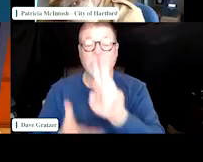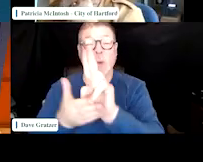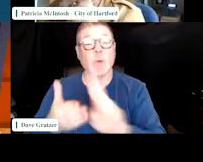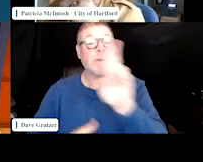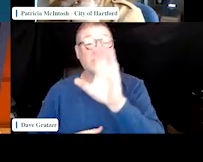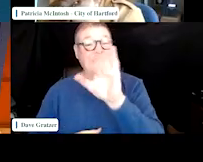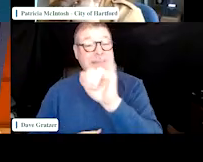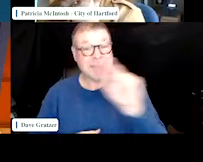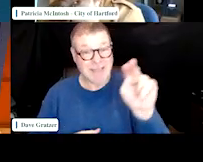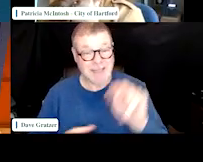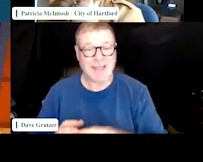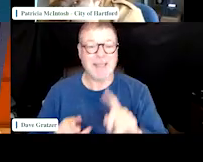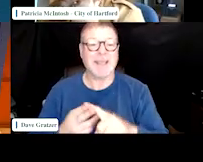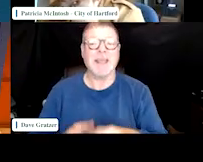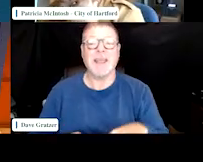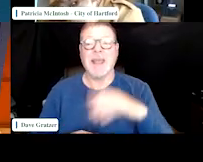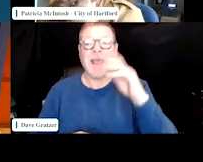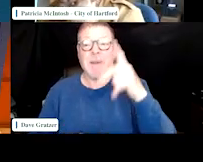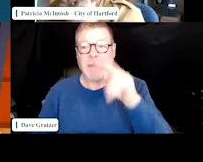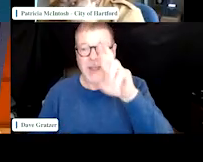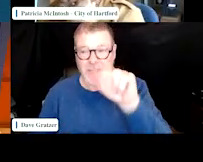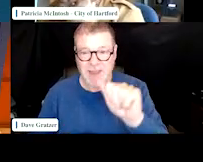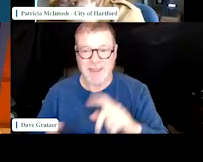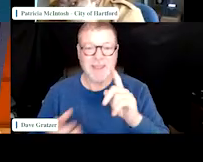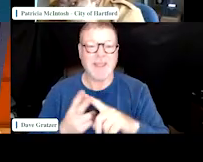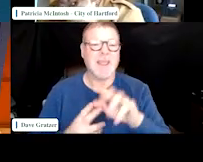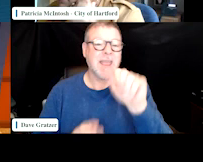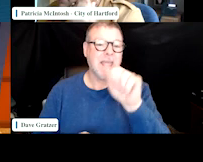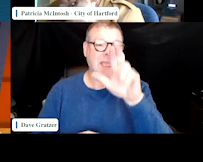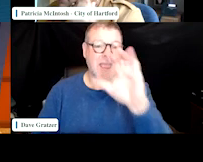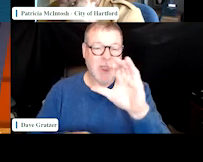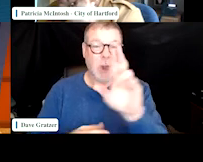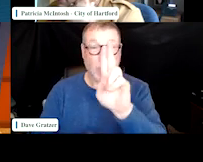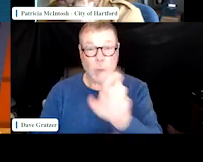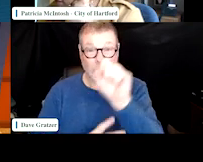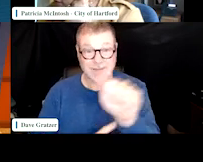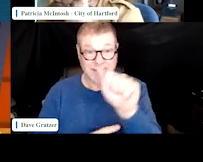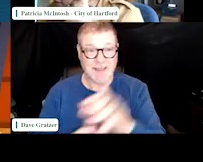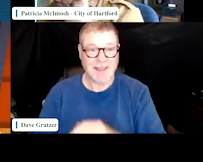Policy Research Associates, The ARC of the United States, and the International Association of Chiefs of Police.